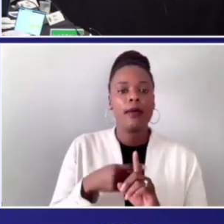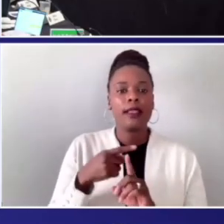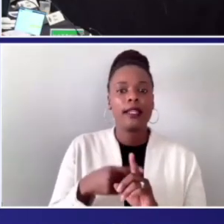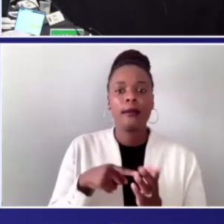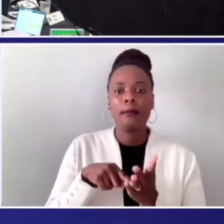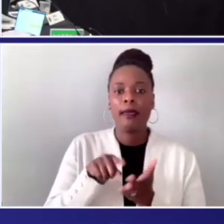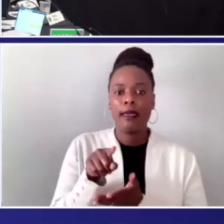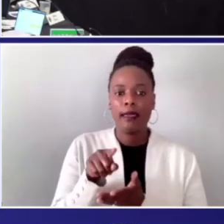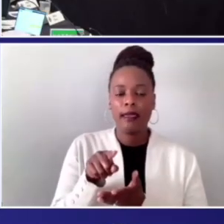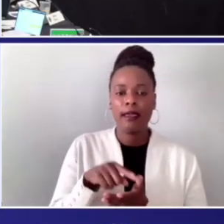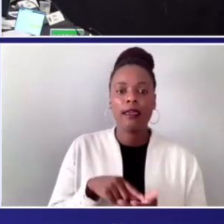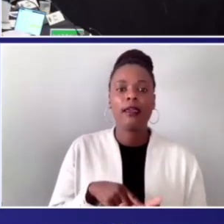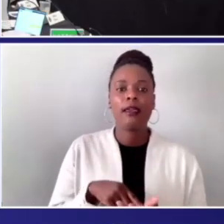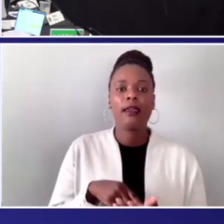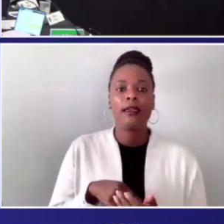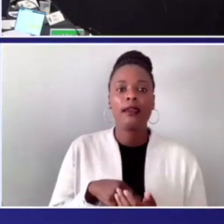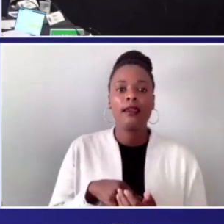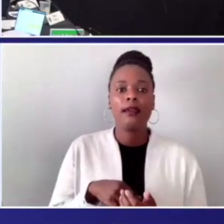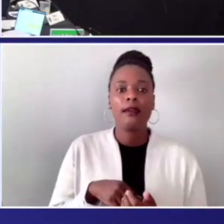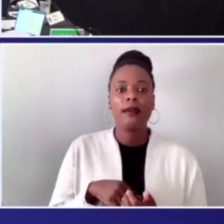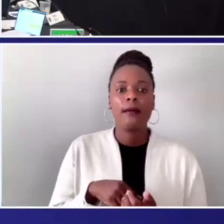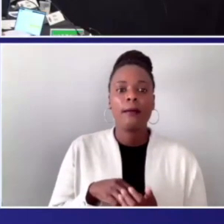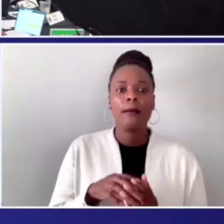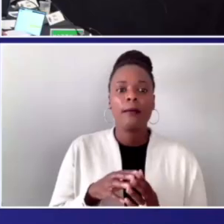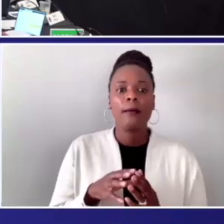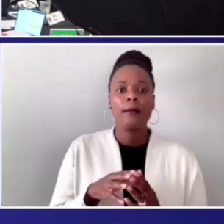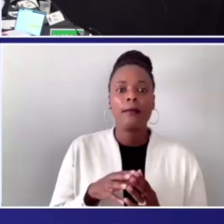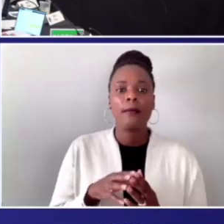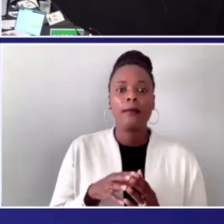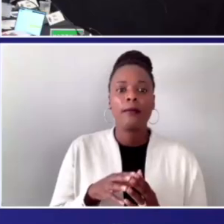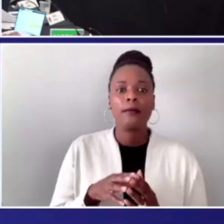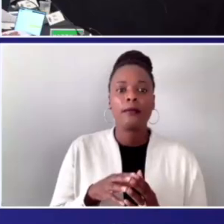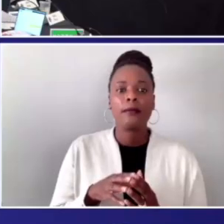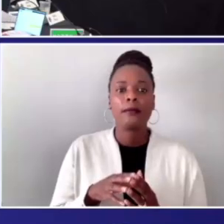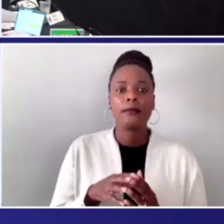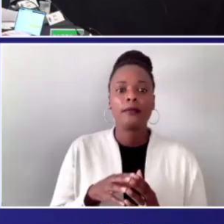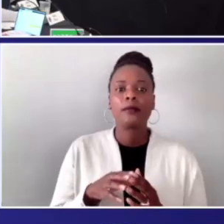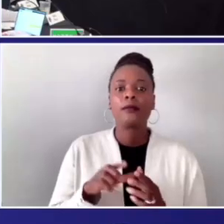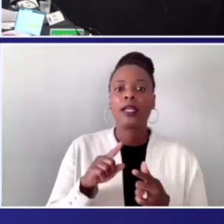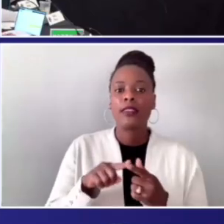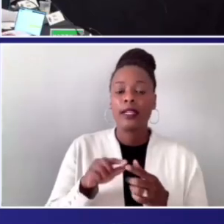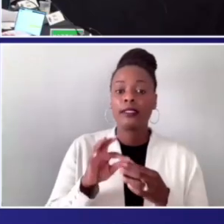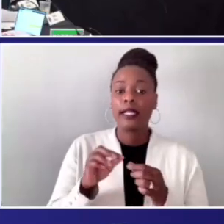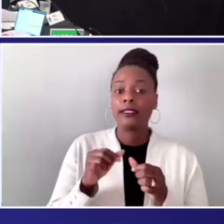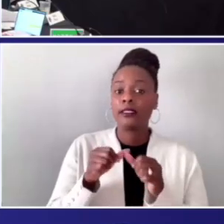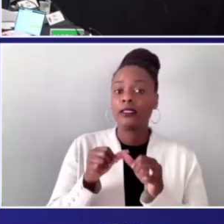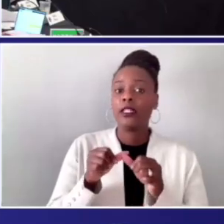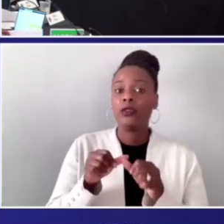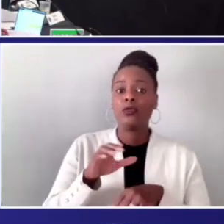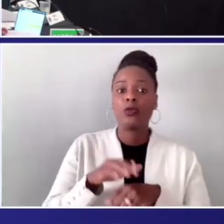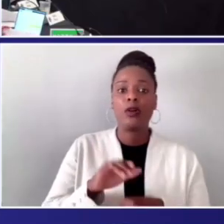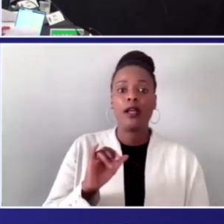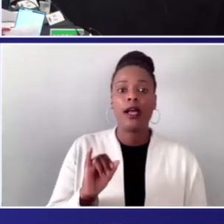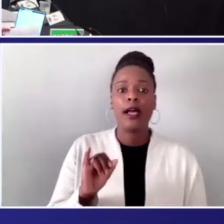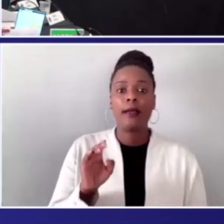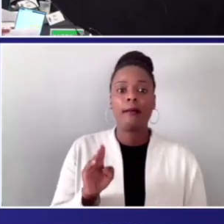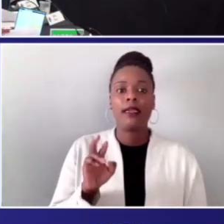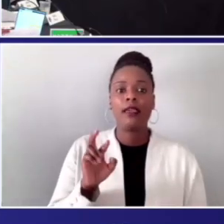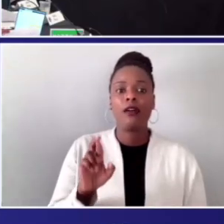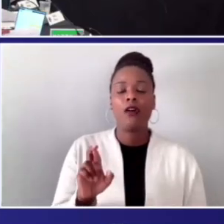Initially enters the plan and remains on the Income Based Repayment Plan. The loan holder will -- so that the pieces there we're just